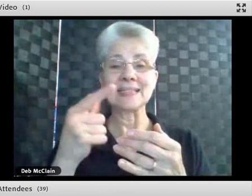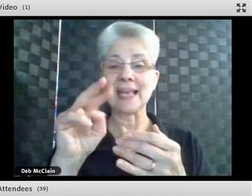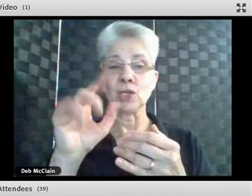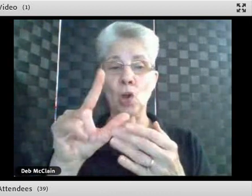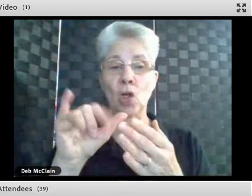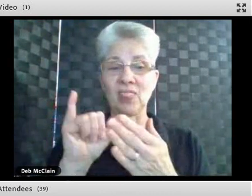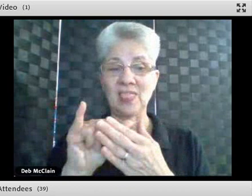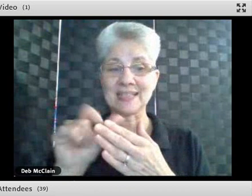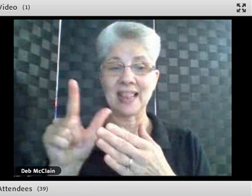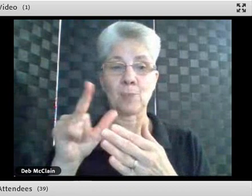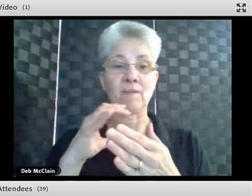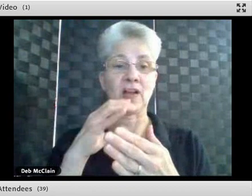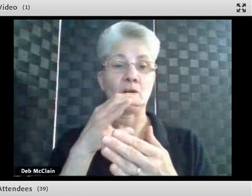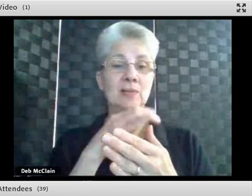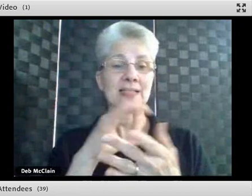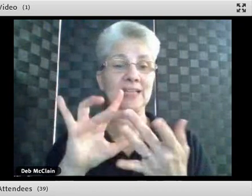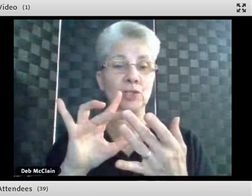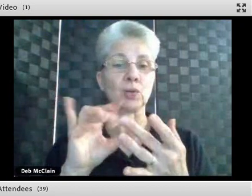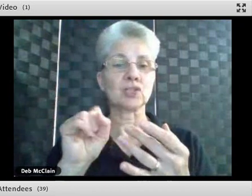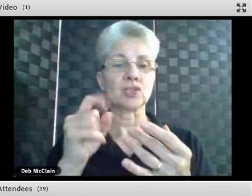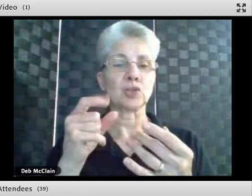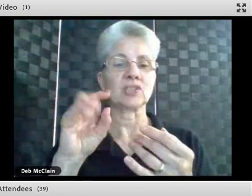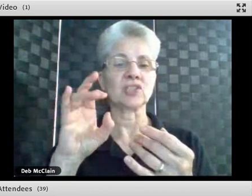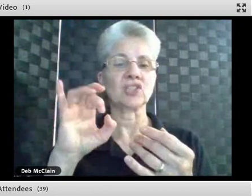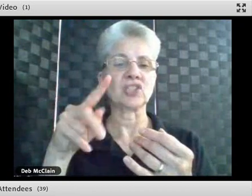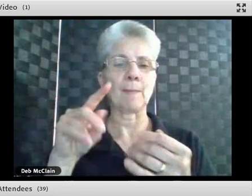which is Library of Congress' digital stewardship blog.